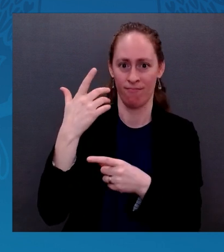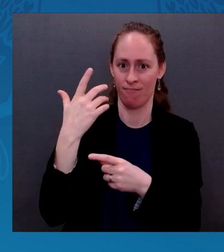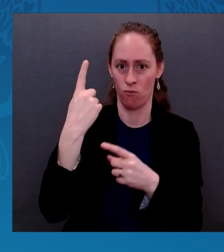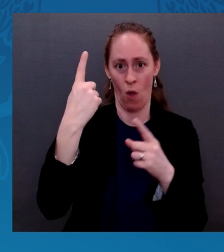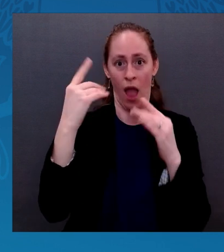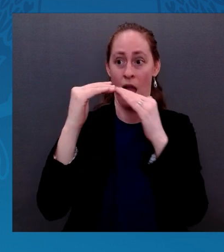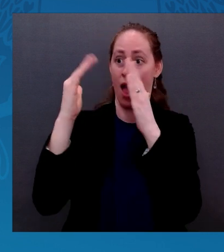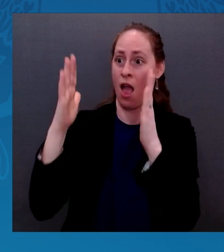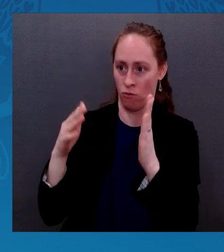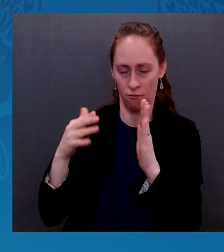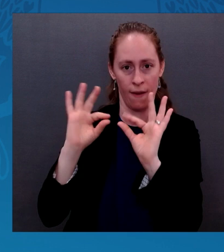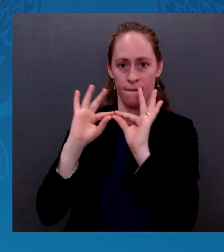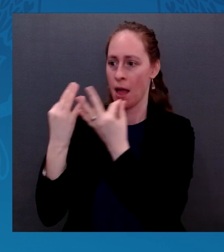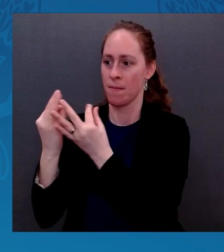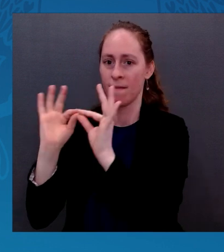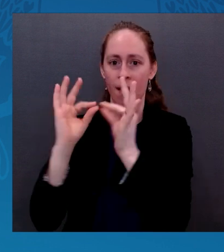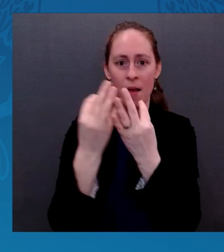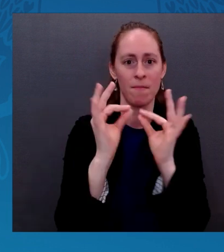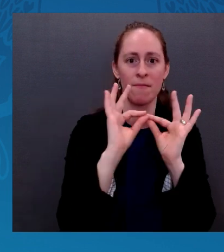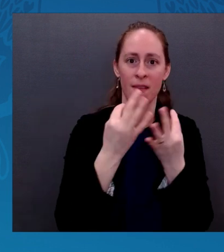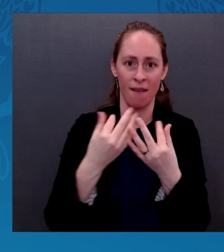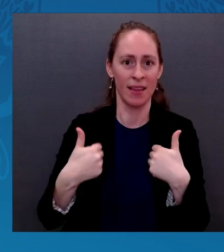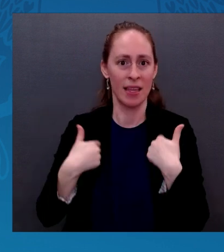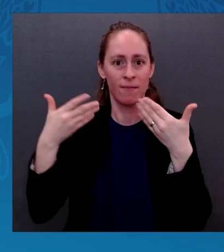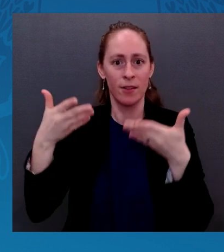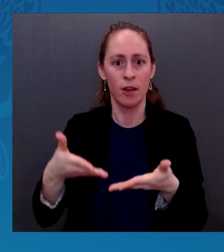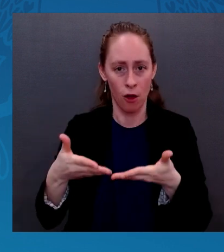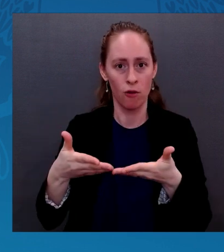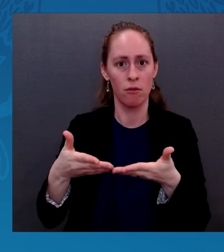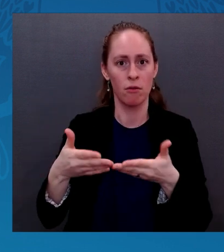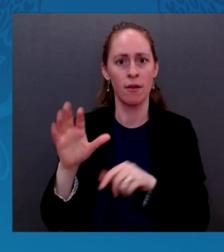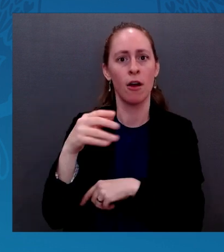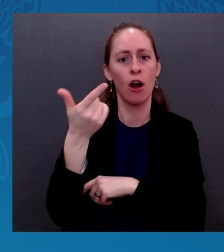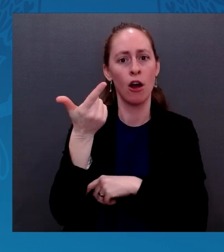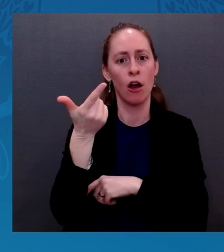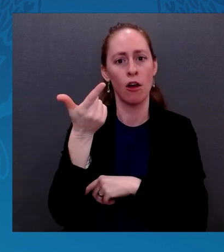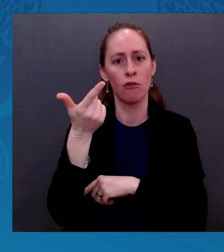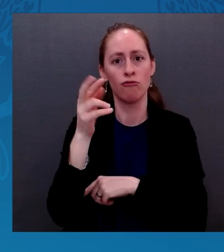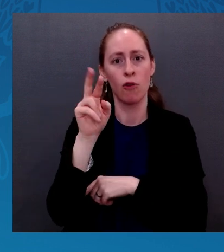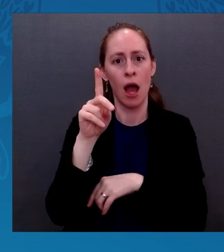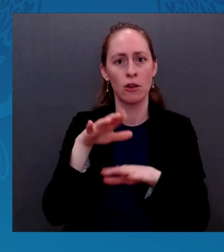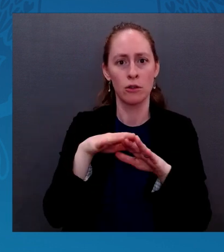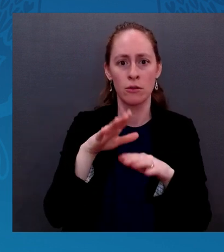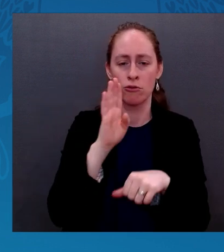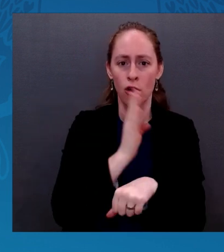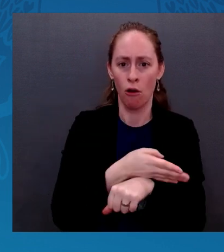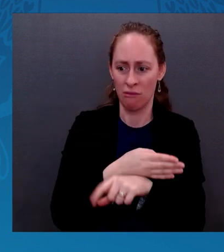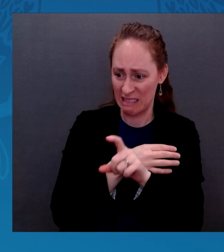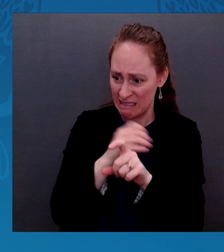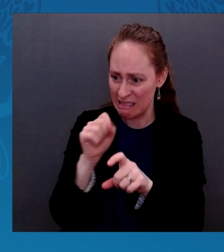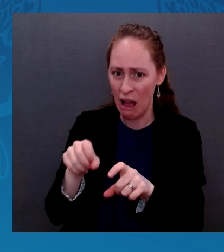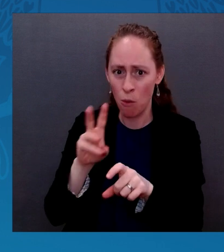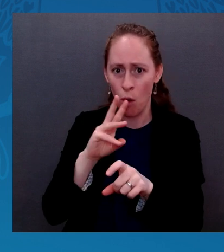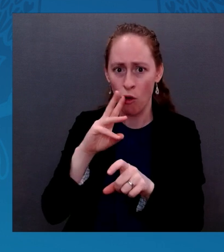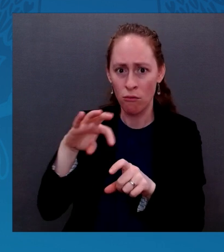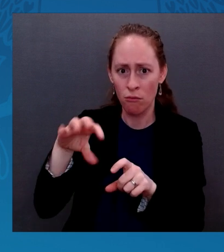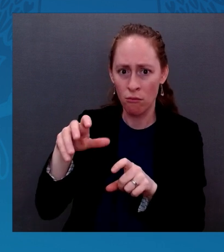from the tap or would they be healthy, especially during their formative years, their years of critical development. So thank you for sharing that story.